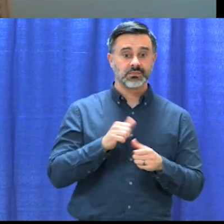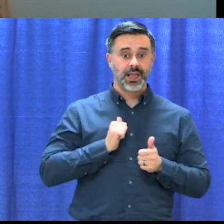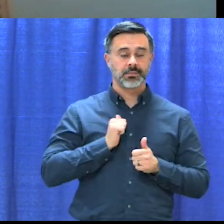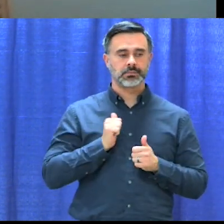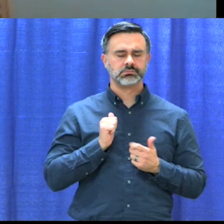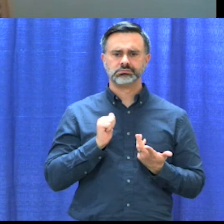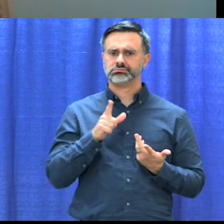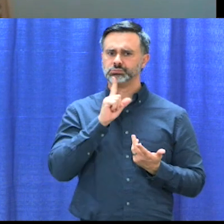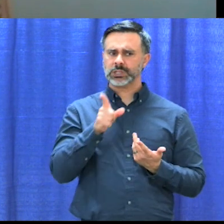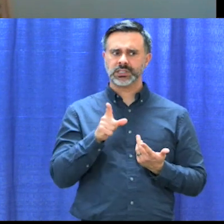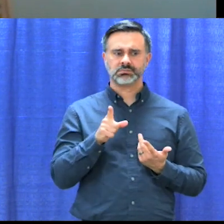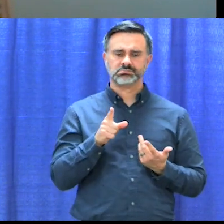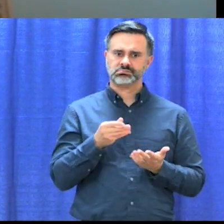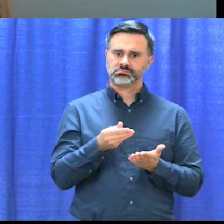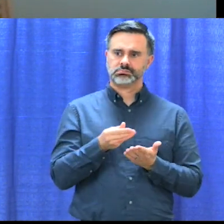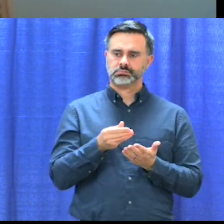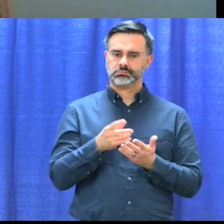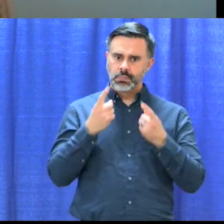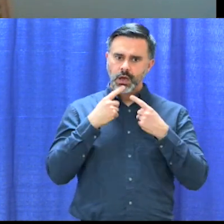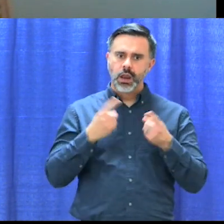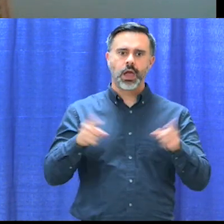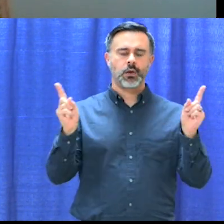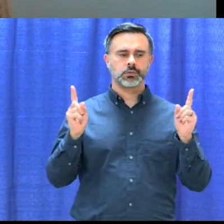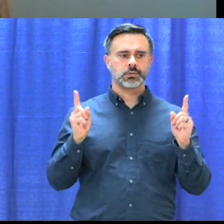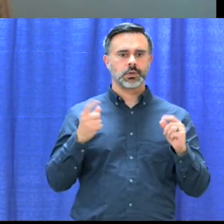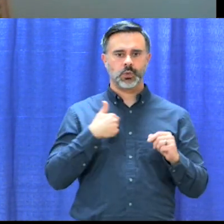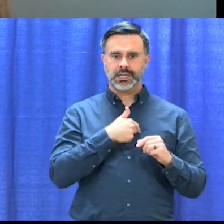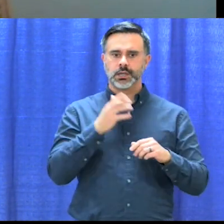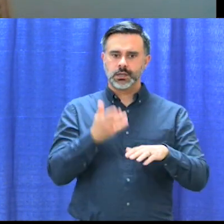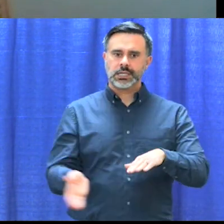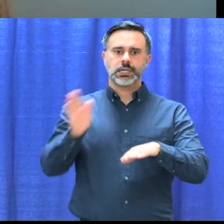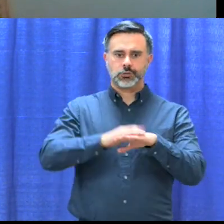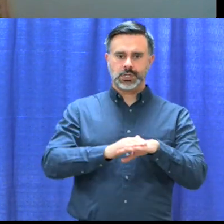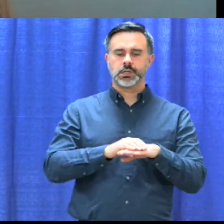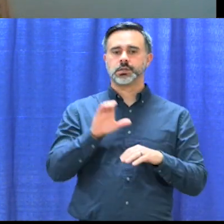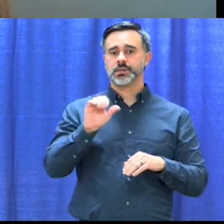our mouth was and announced the Verizon would increase our 2020 Capitol guidance range by